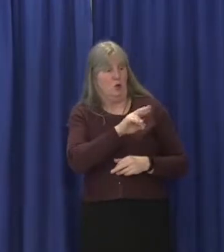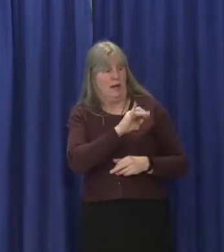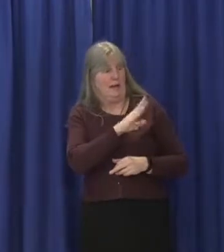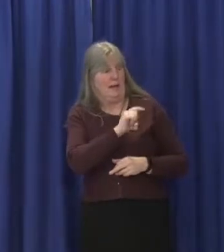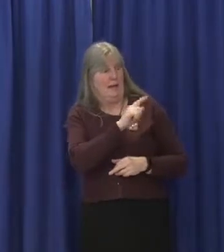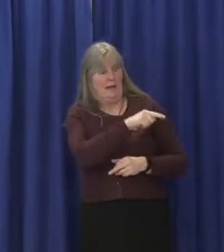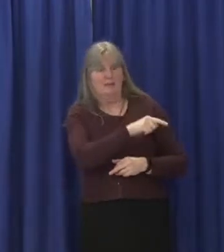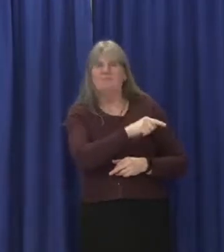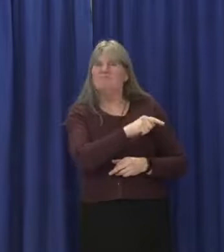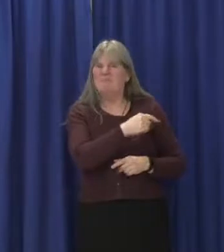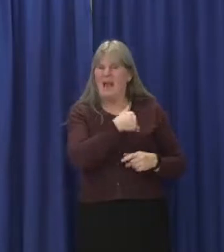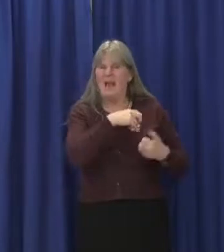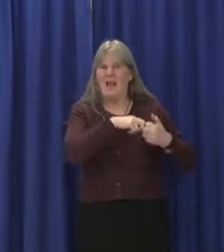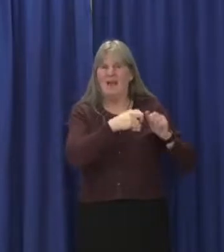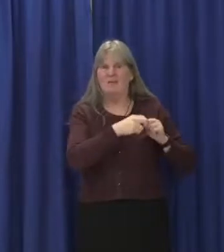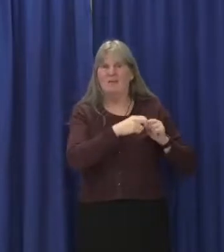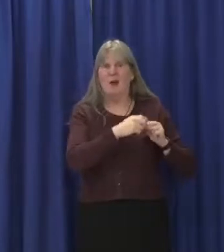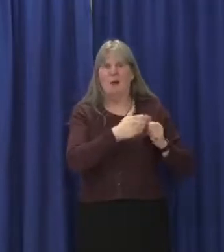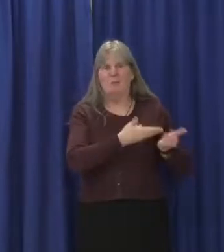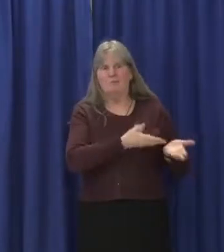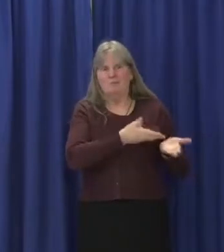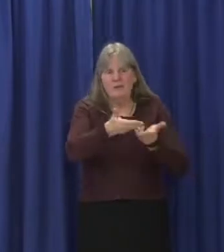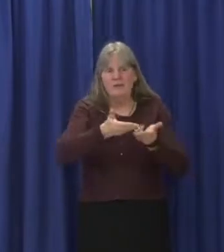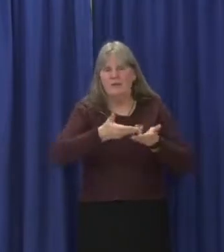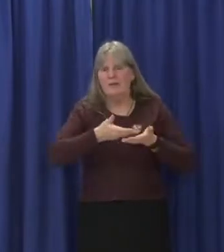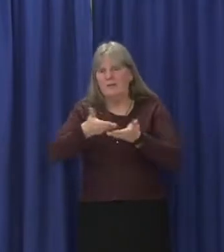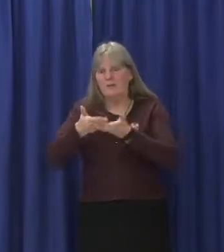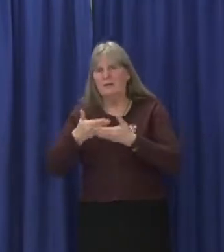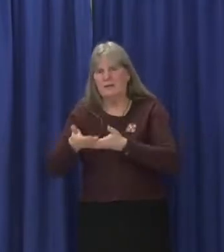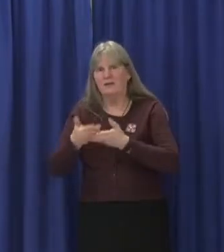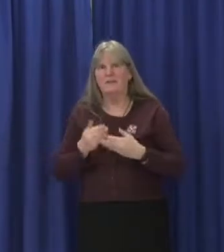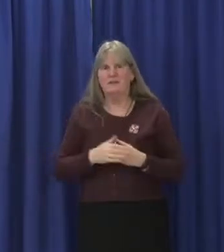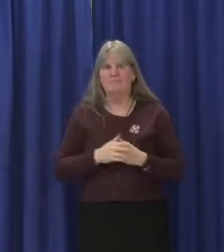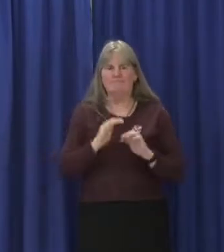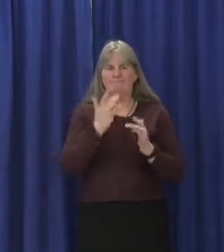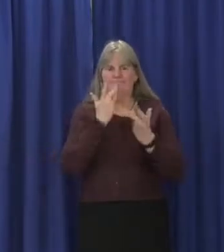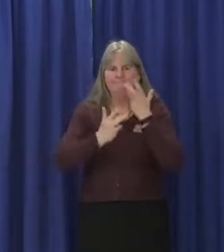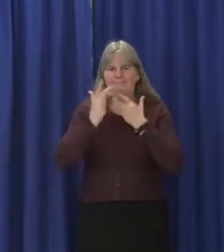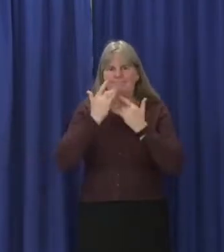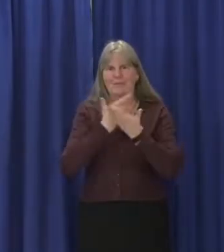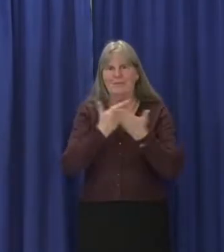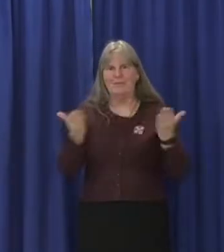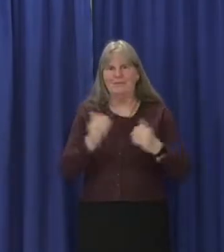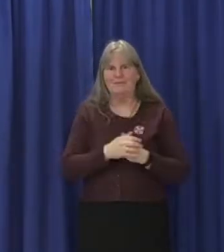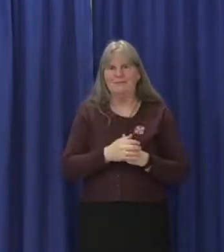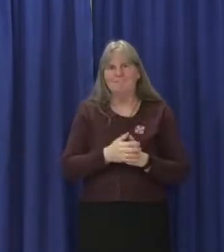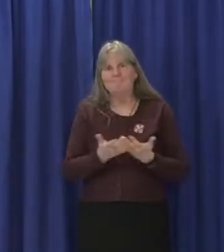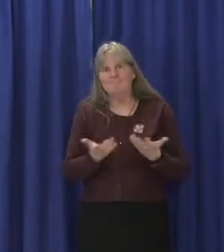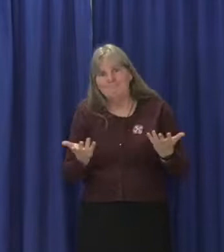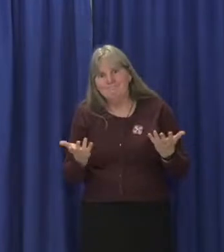chain issue already, for lots of things. This is no different, but we'll get that information out as